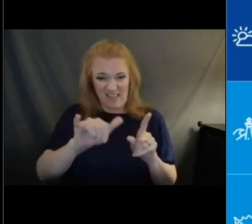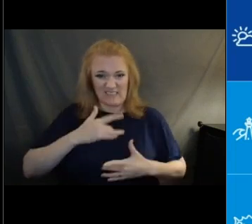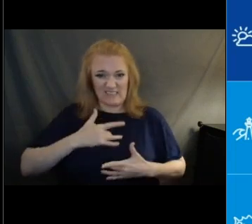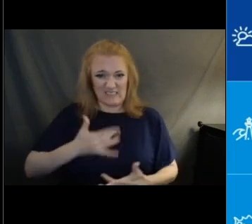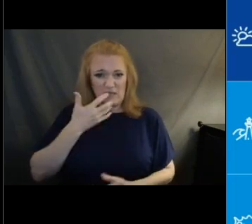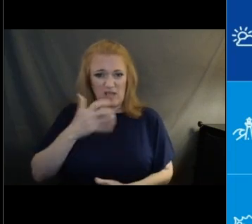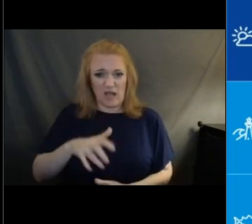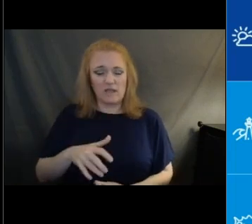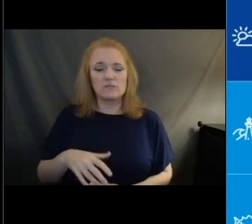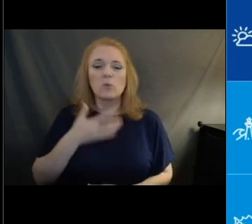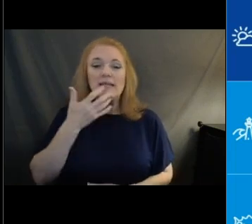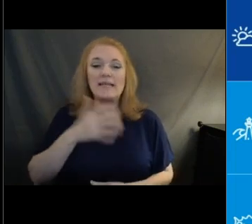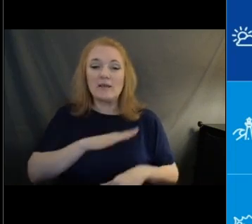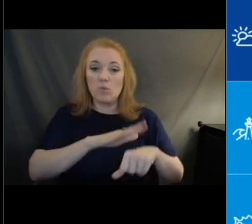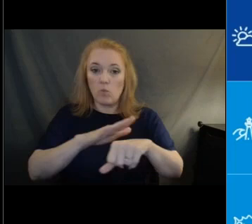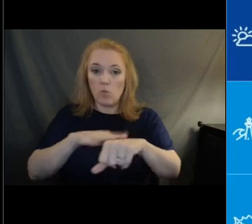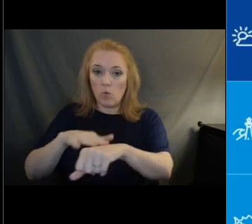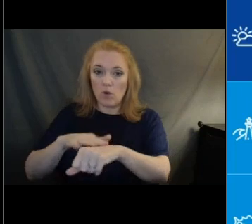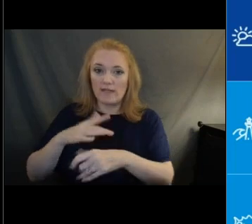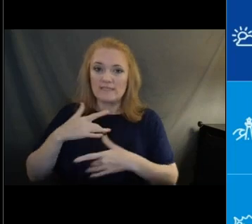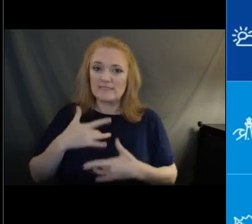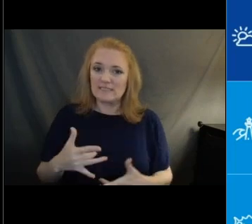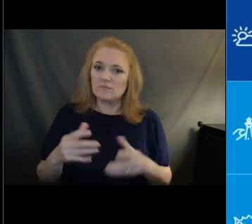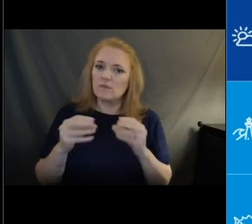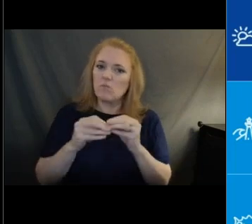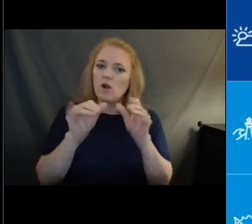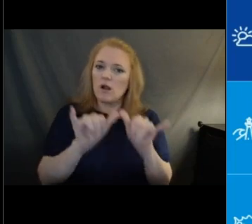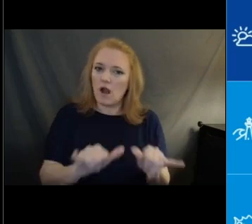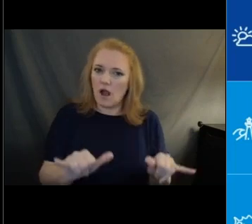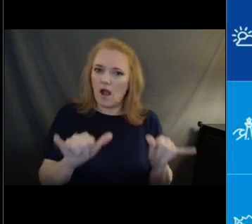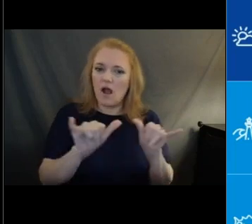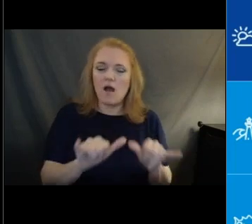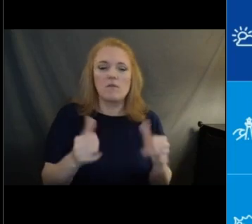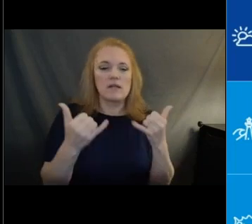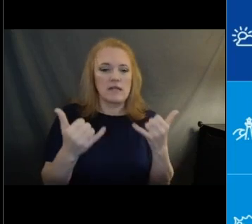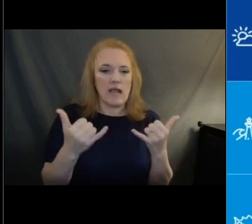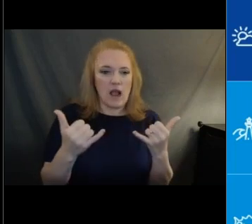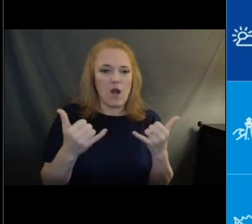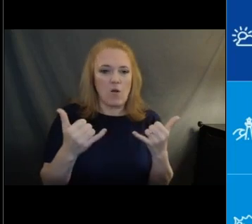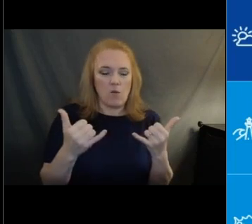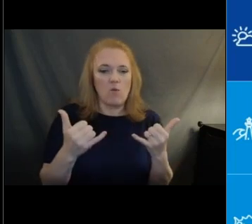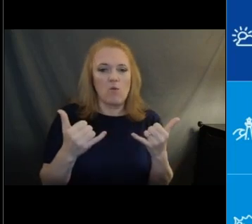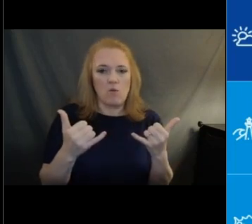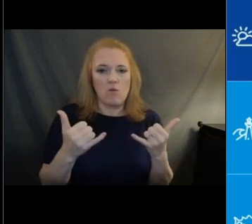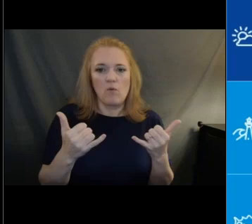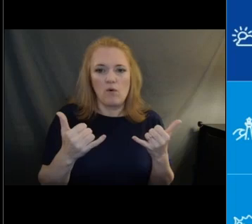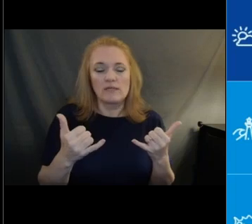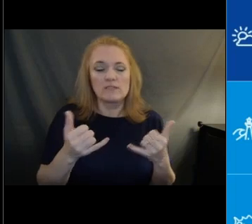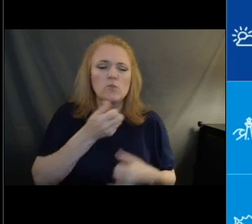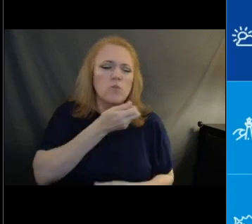common, the threshold there a little bit lower. As far as the uncomfortable nature of very warm days,